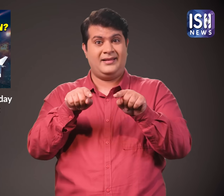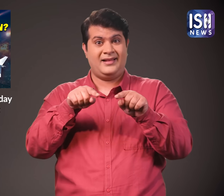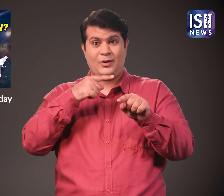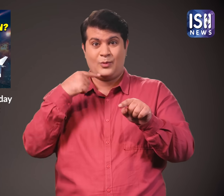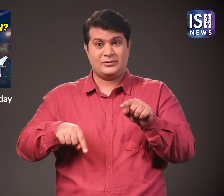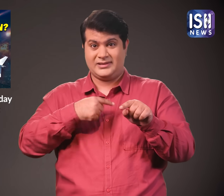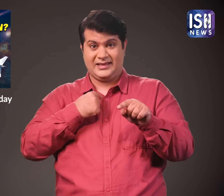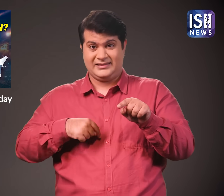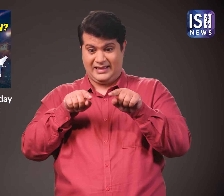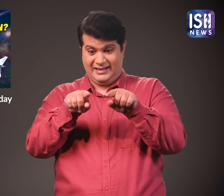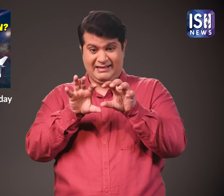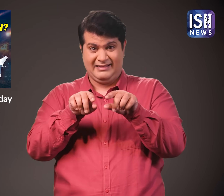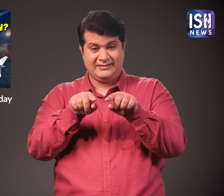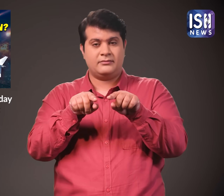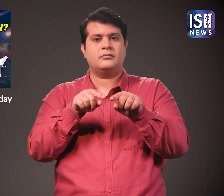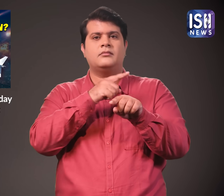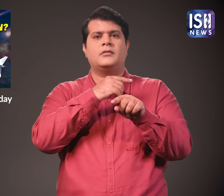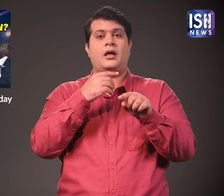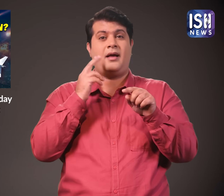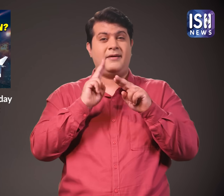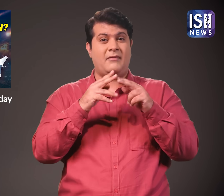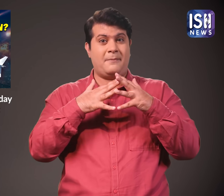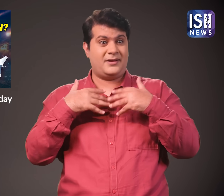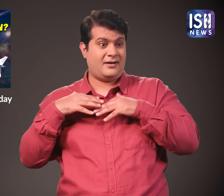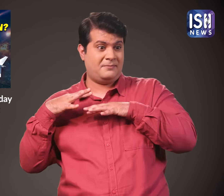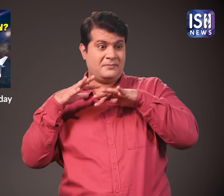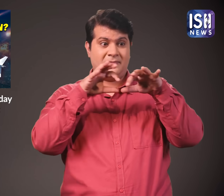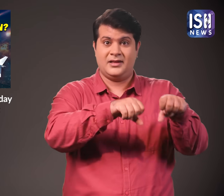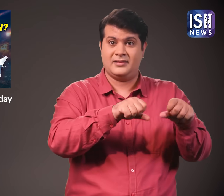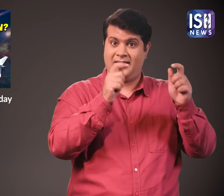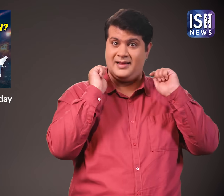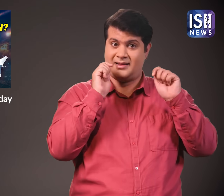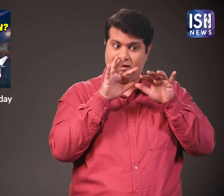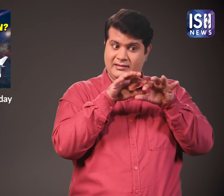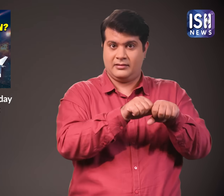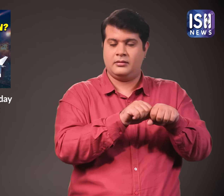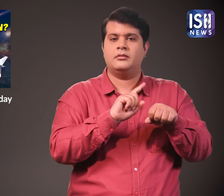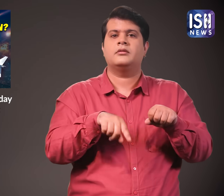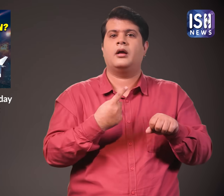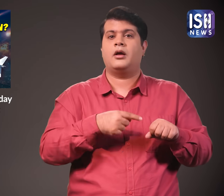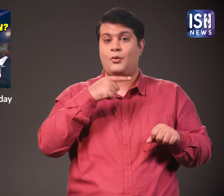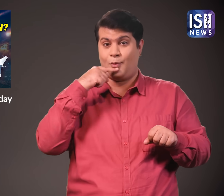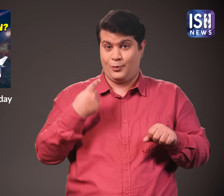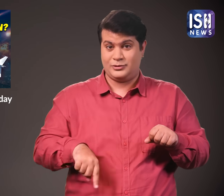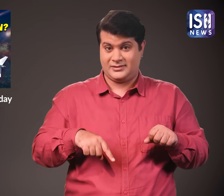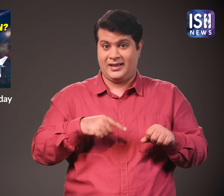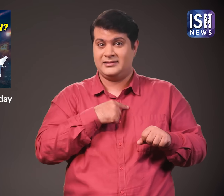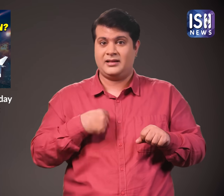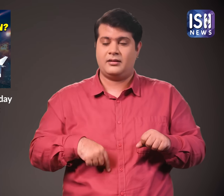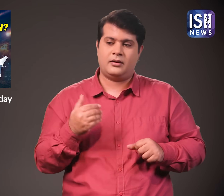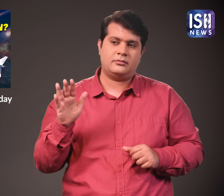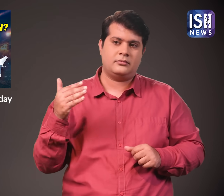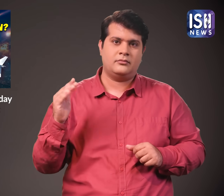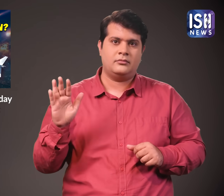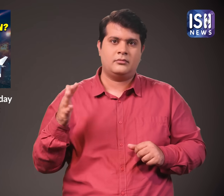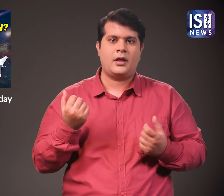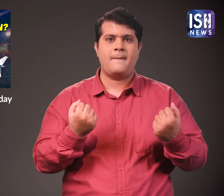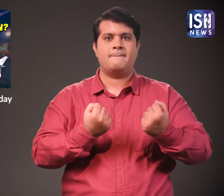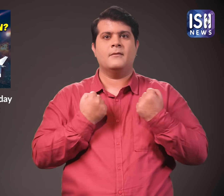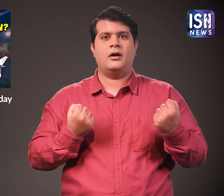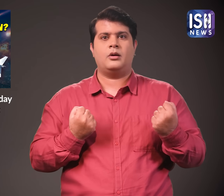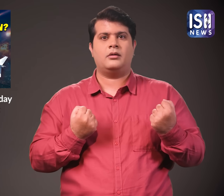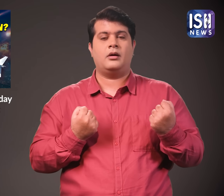Once the U.S. gains control of Greenland, Russia and China could lose influence.